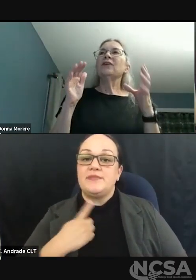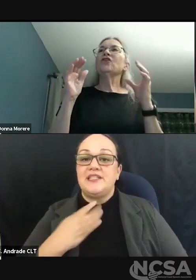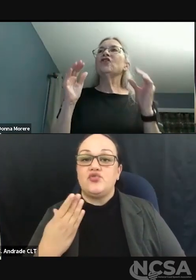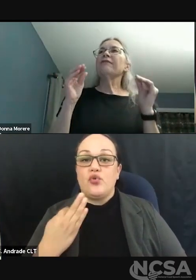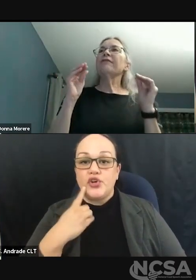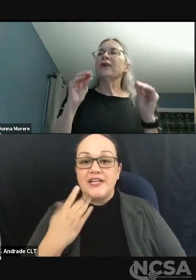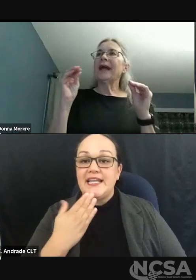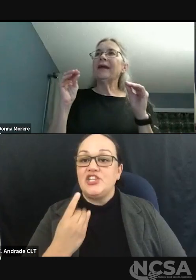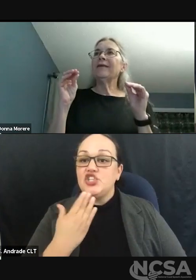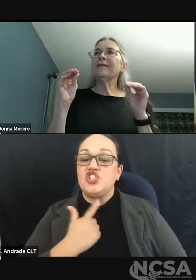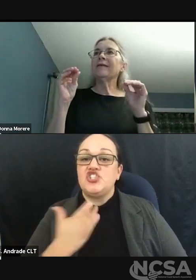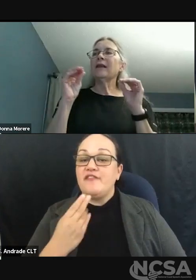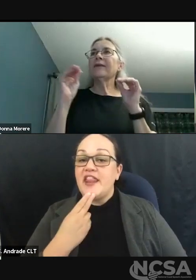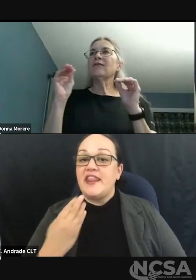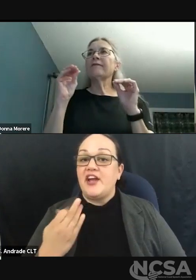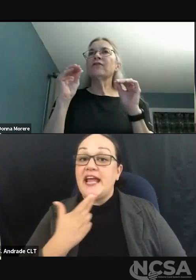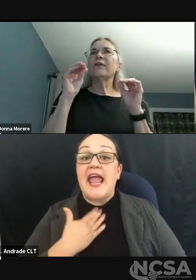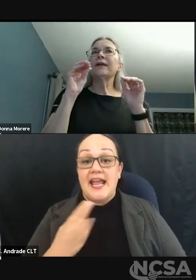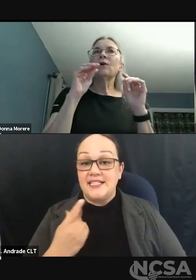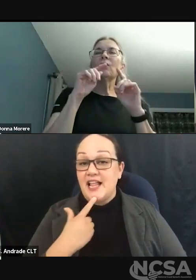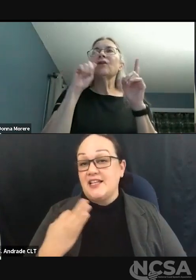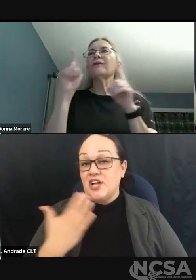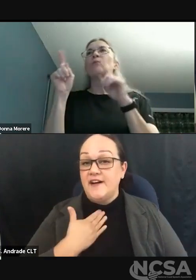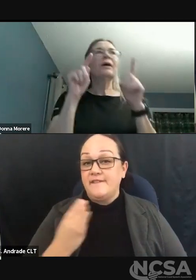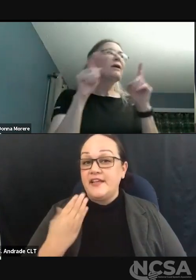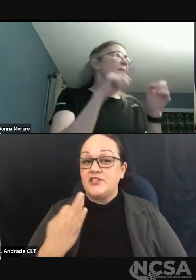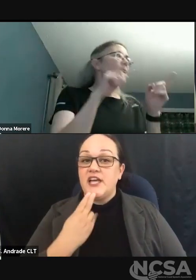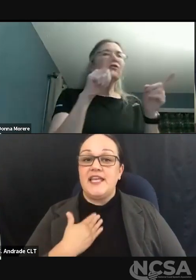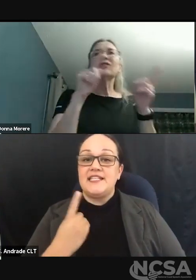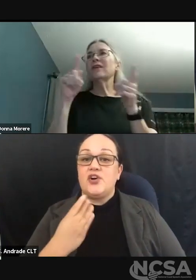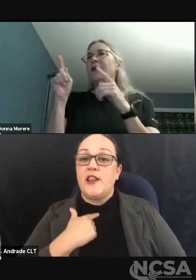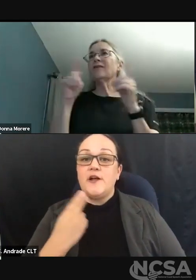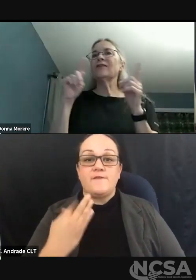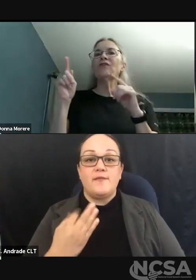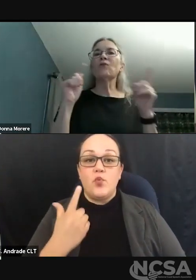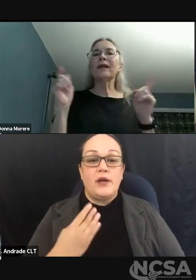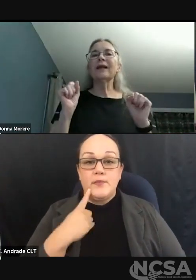tend to shift their gaze less often so they don't look from one person to the next as readily.